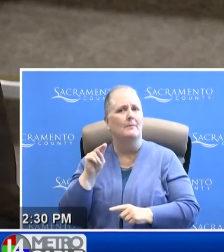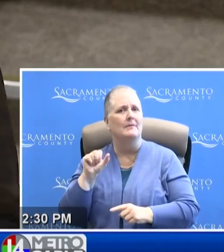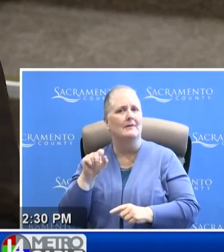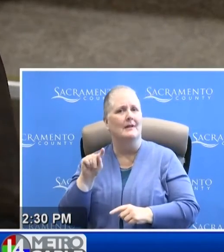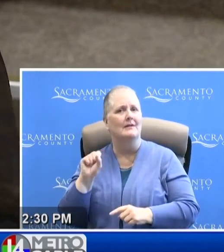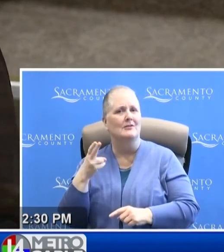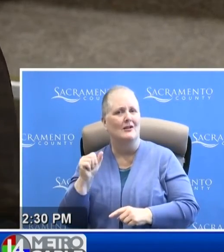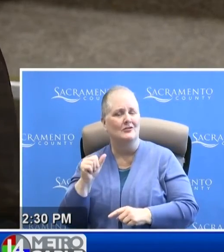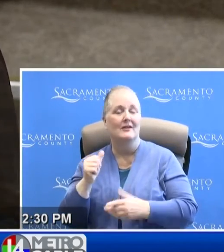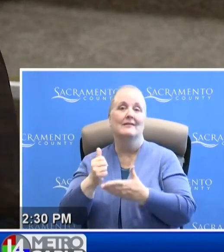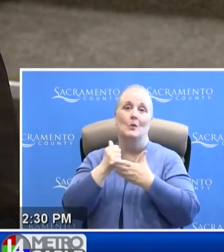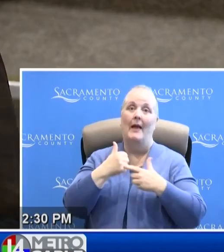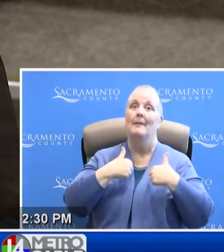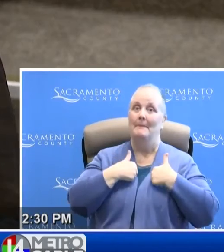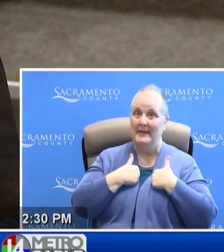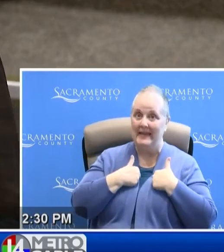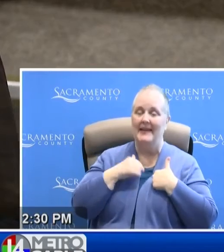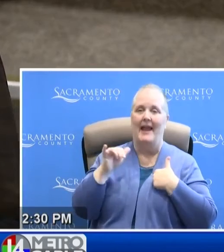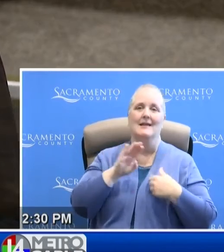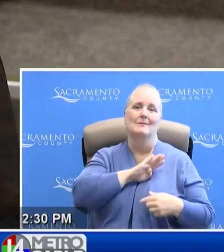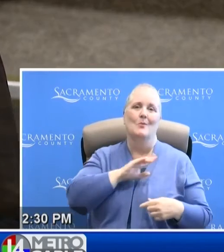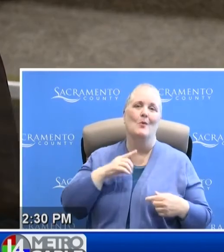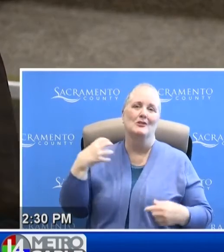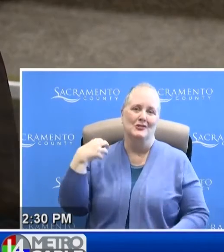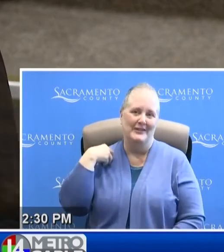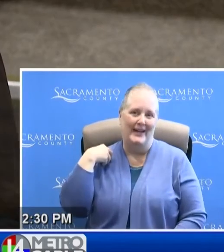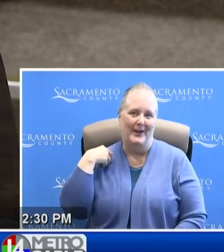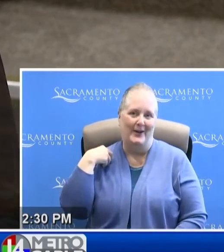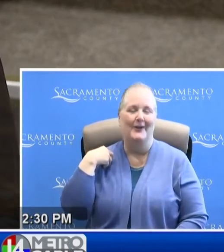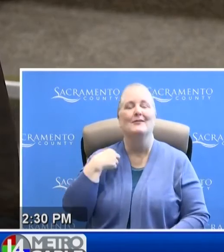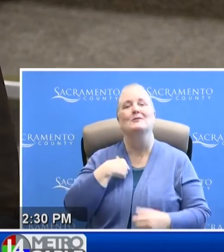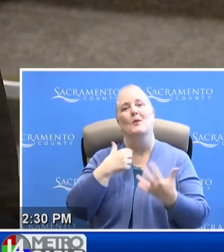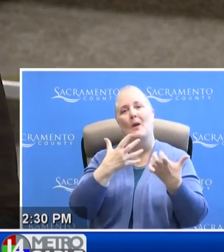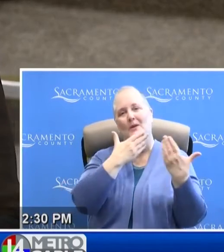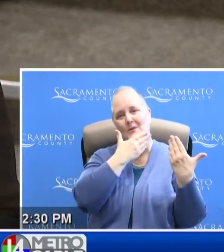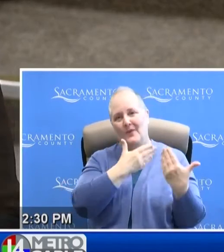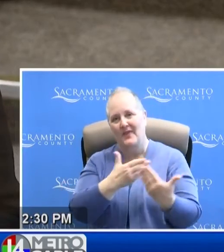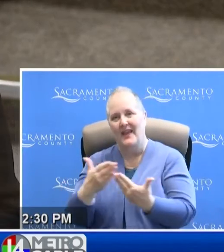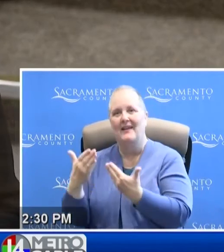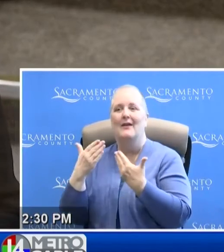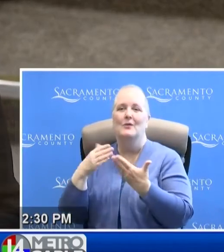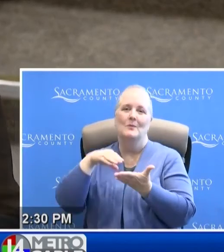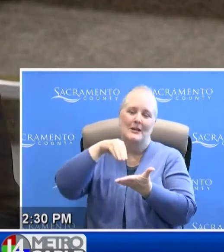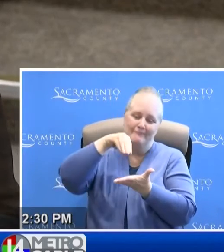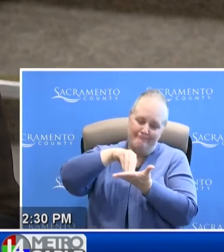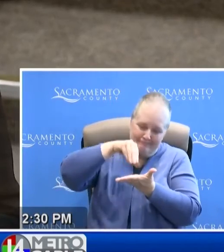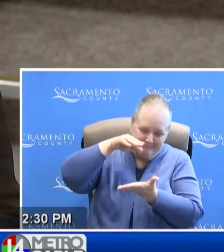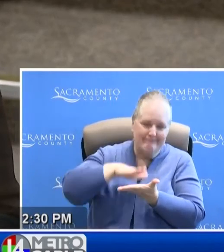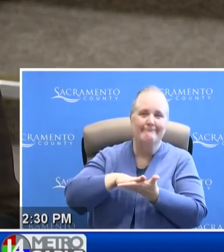to help me as the board chair to to thank everyone and memorialize everything that staff did.